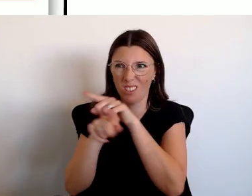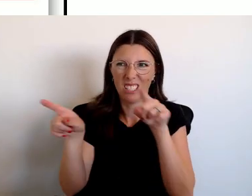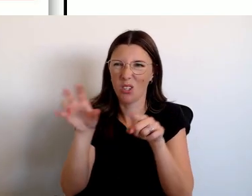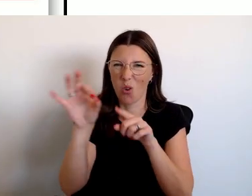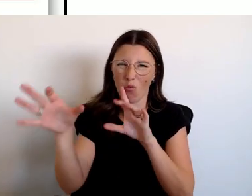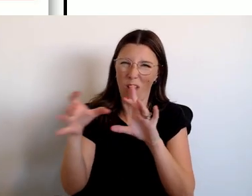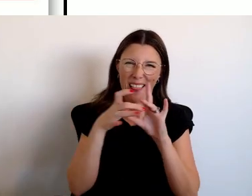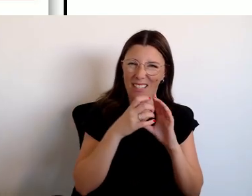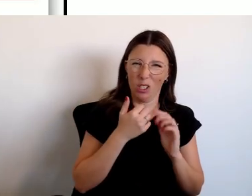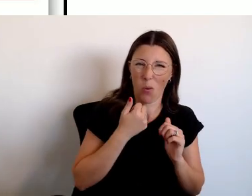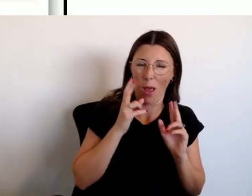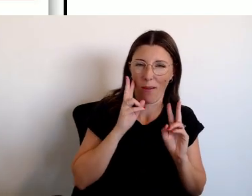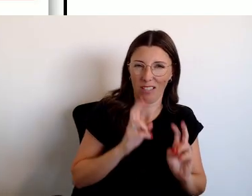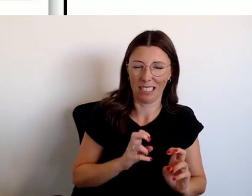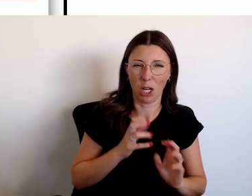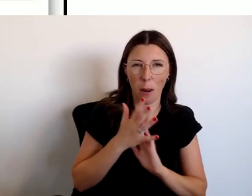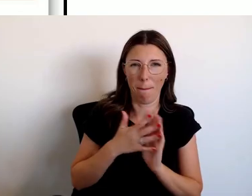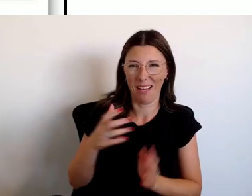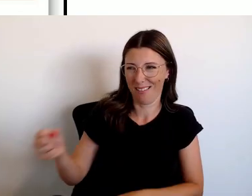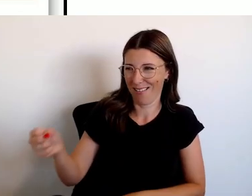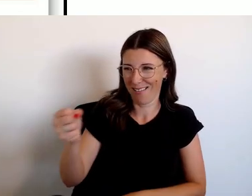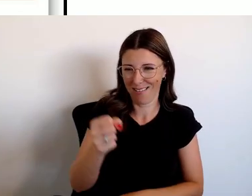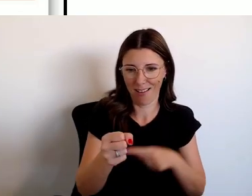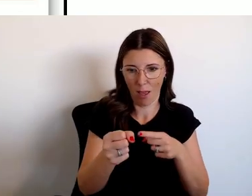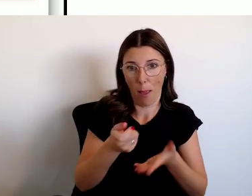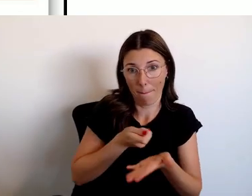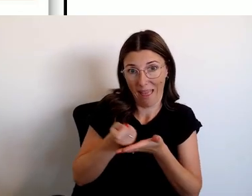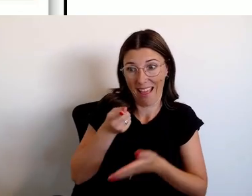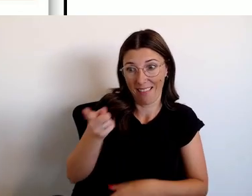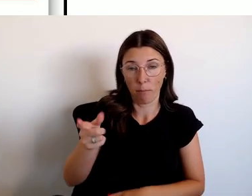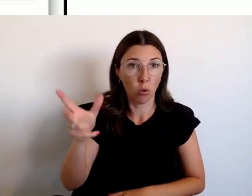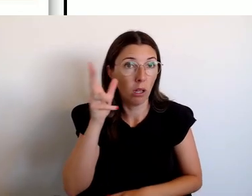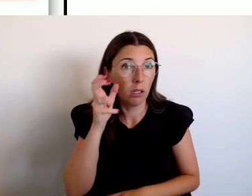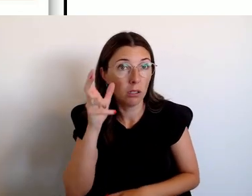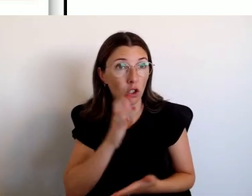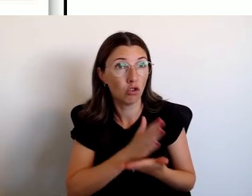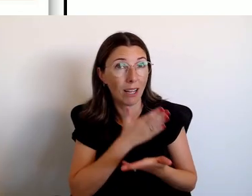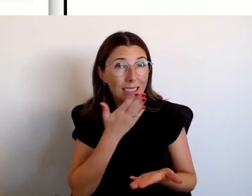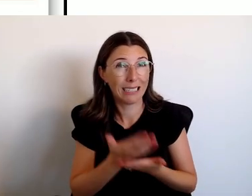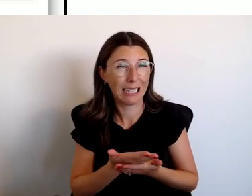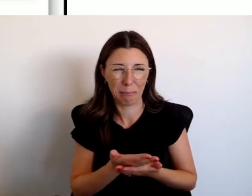our investigations. So we're actually paying someone to listen to conversations and translate them, when in fact we're not